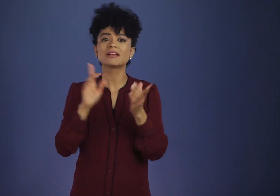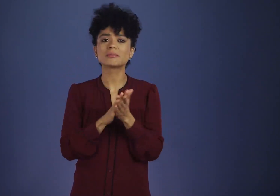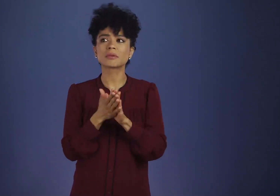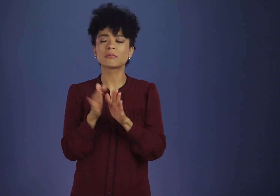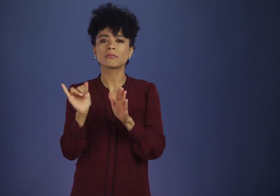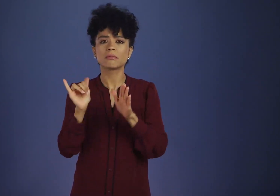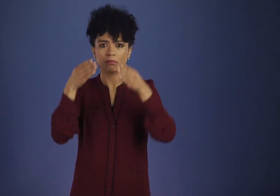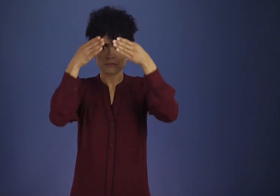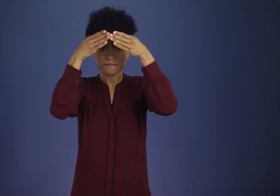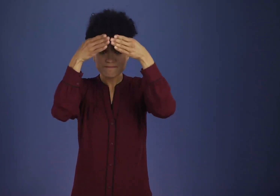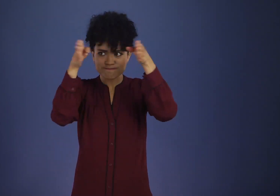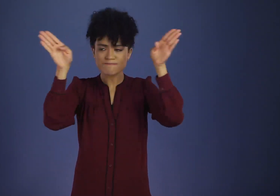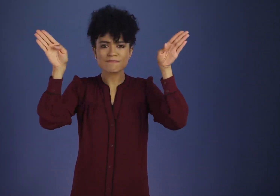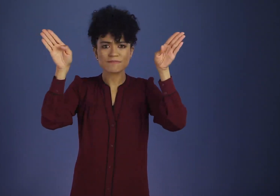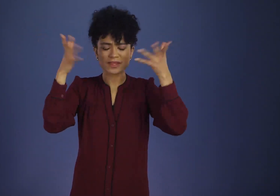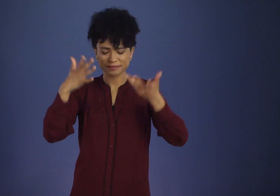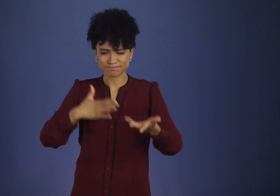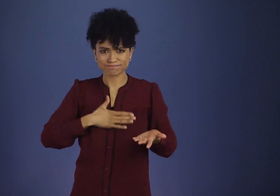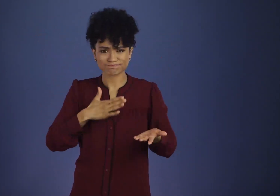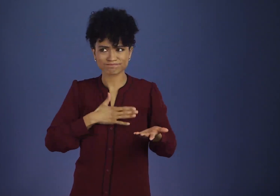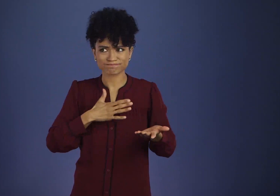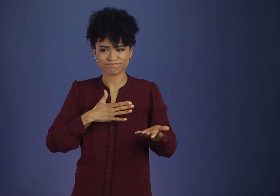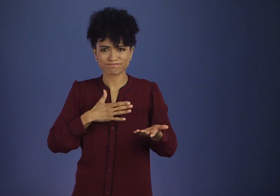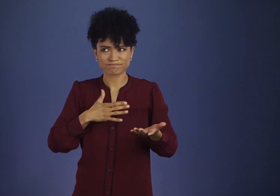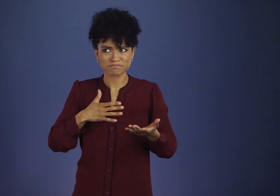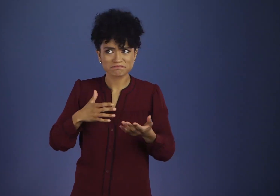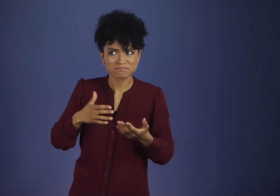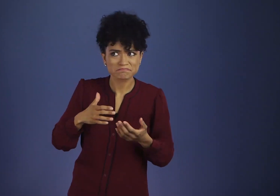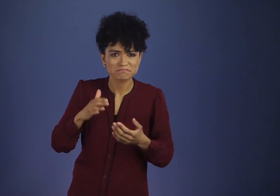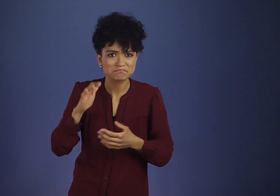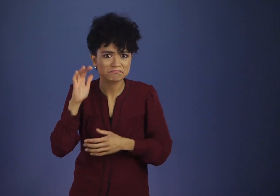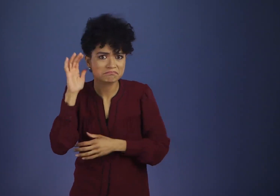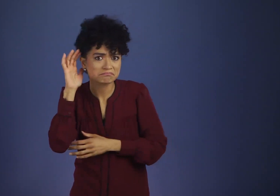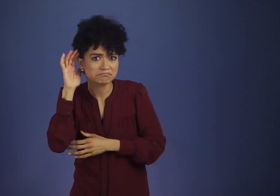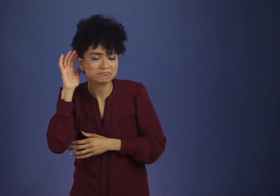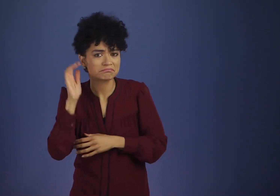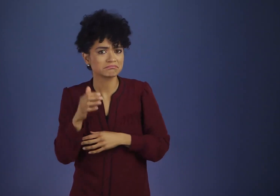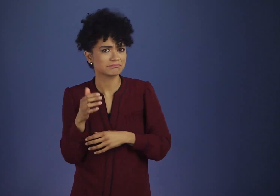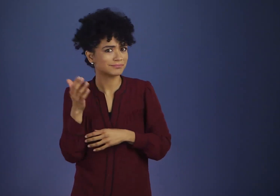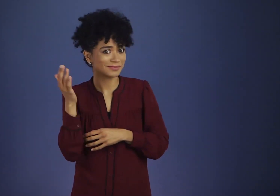Then, and only then, do we become as open-minded to conviction